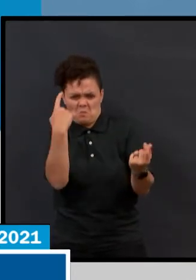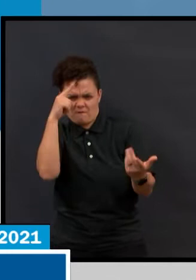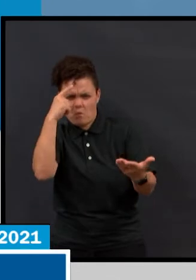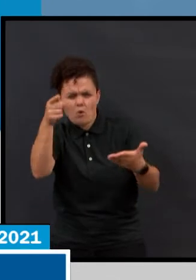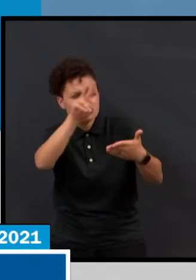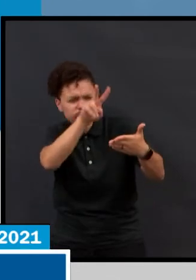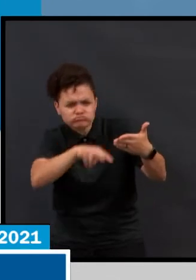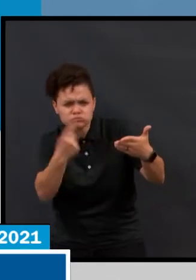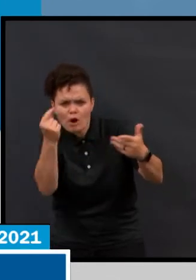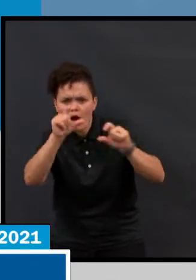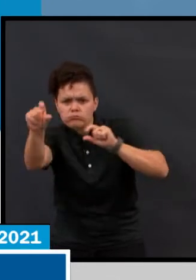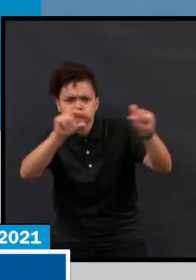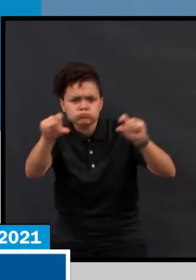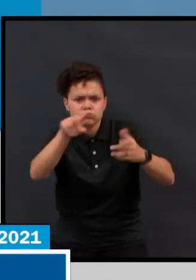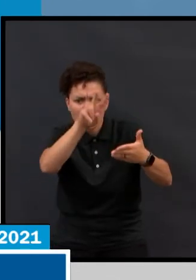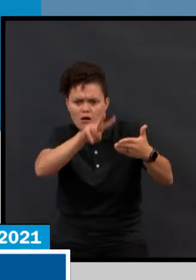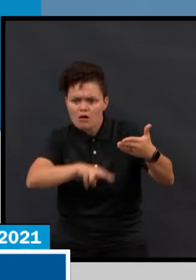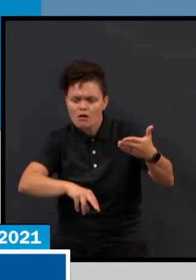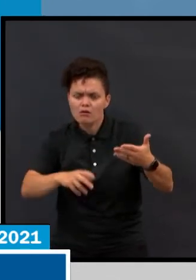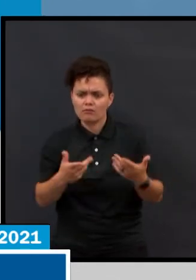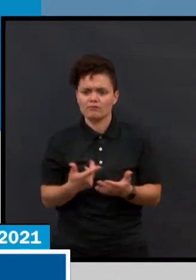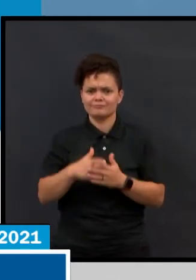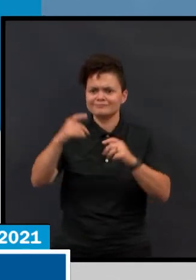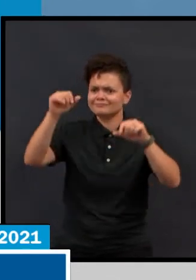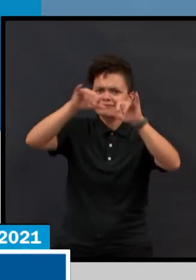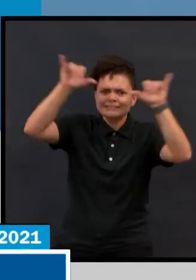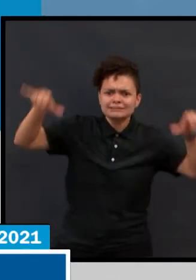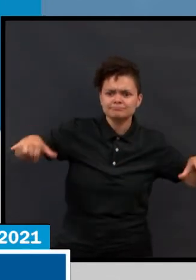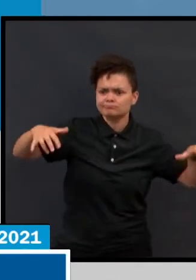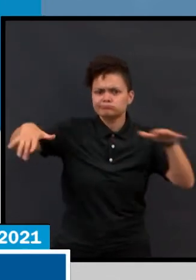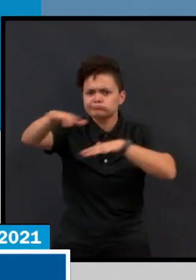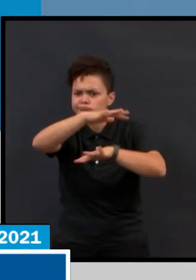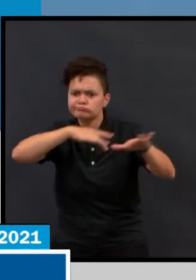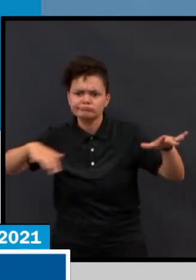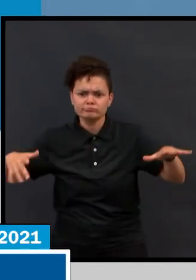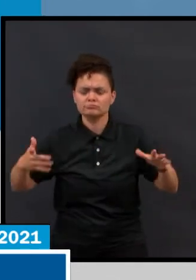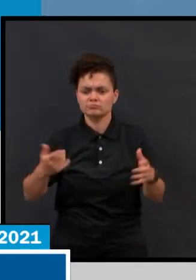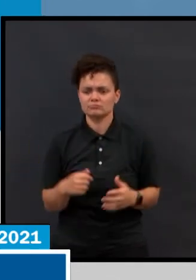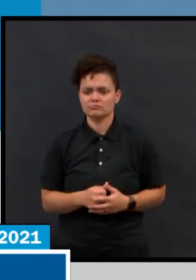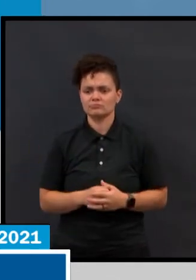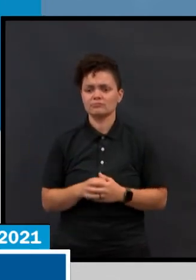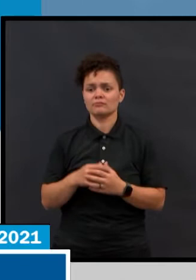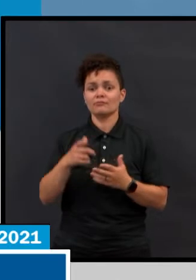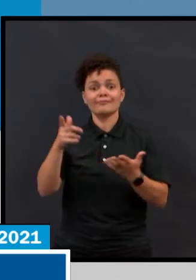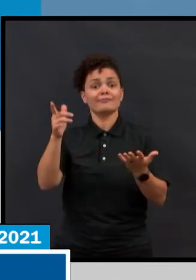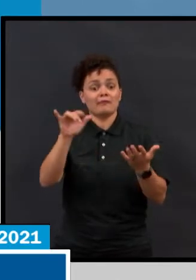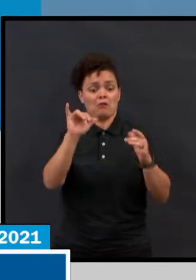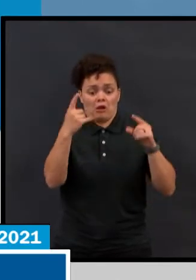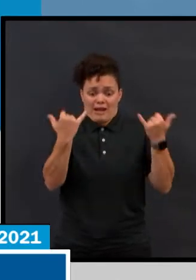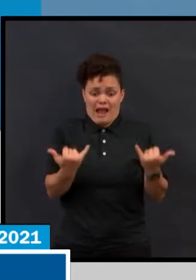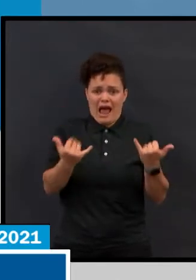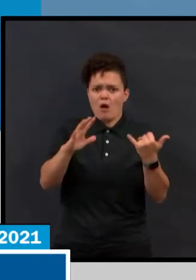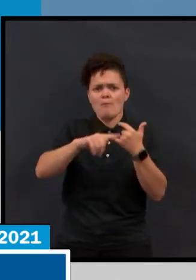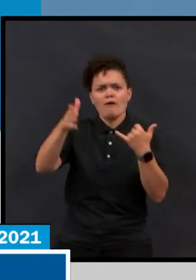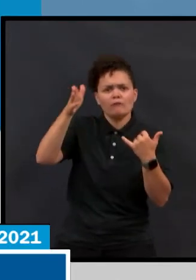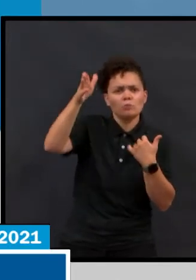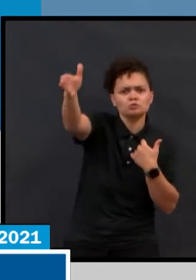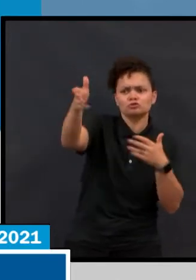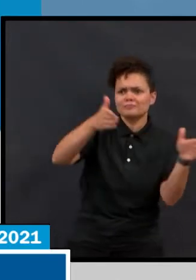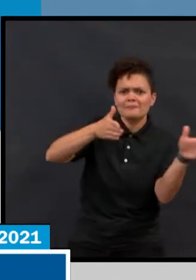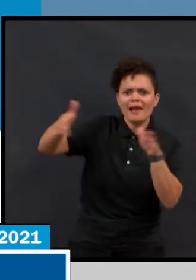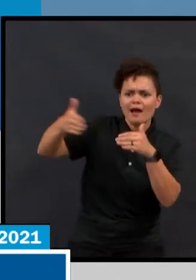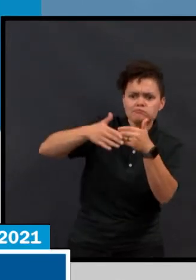a a long runway of economic uh strengthening in our community going forward one of the elements